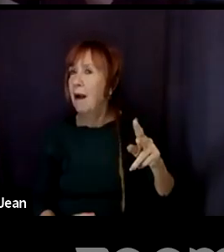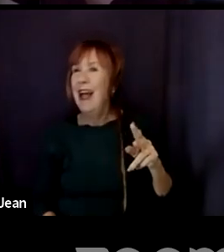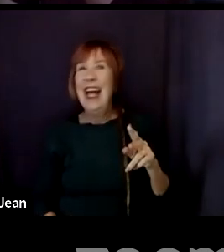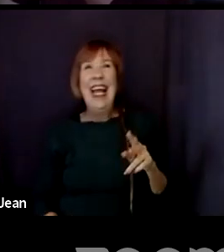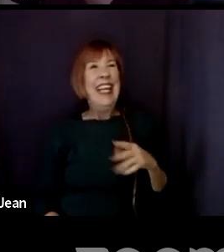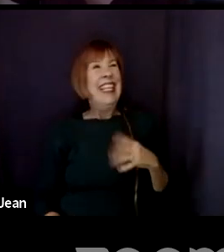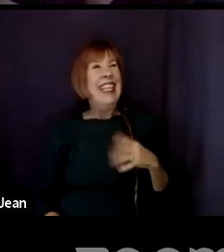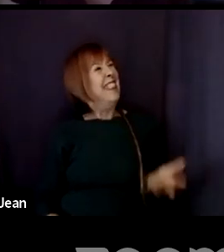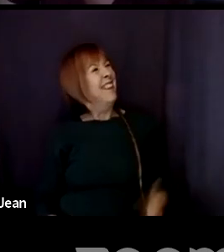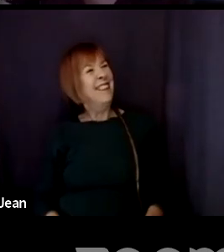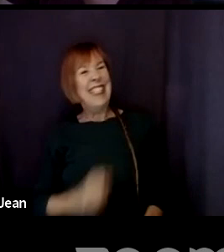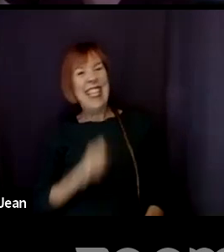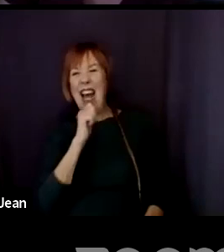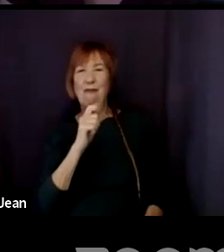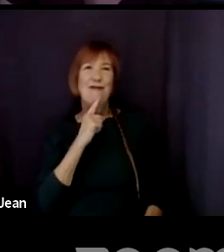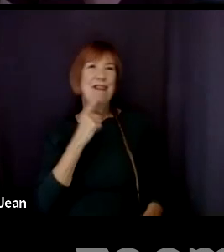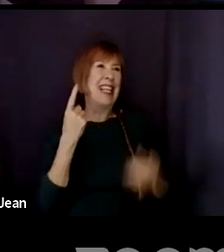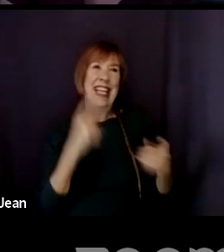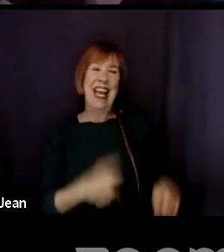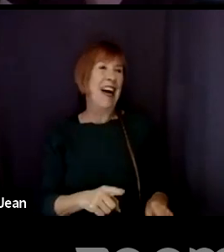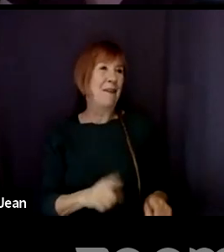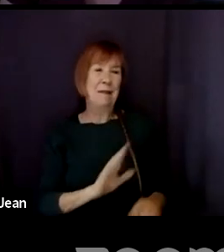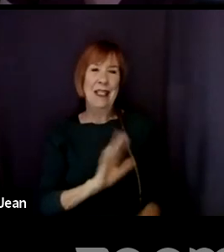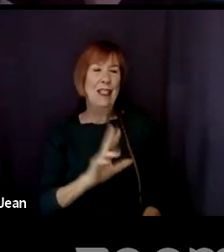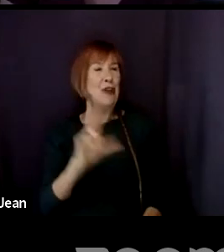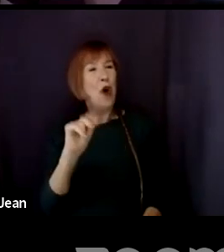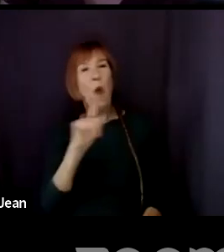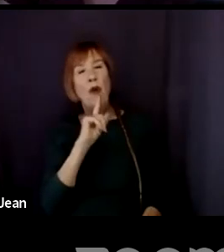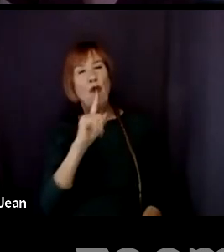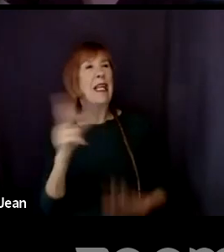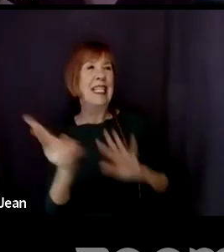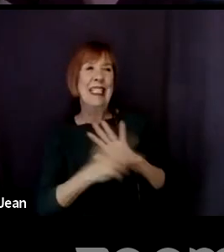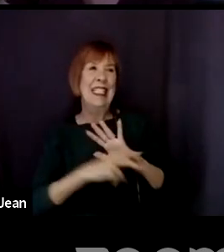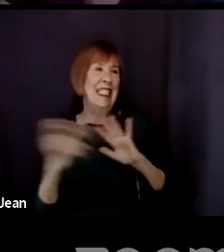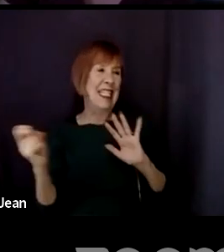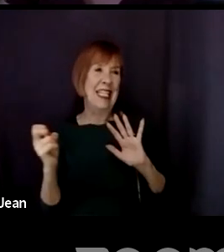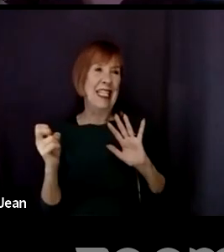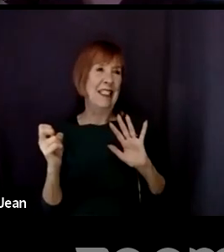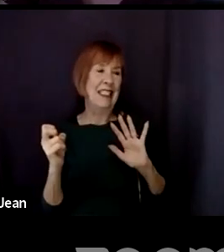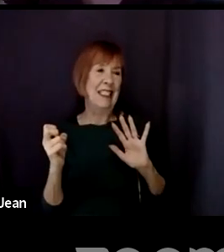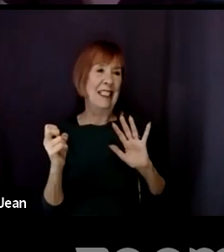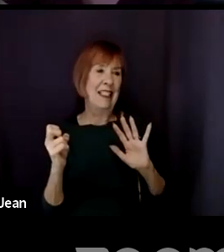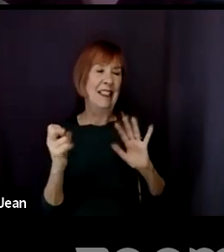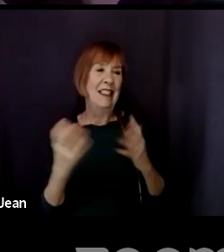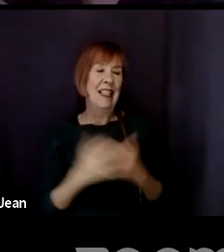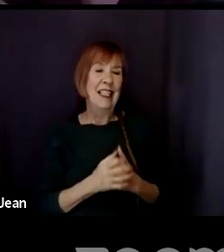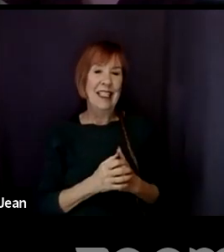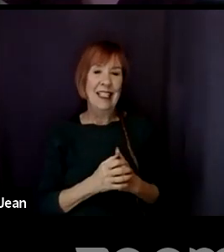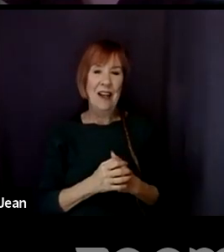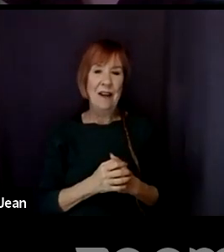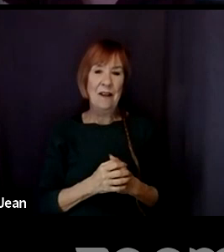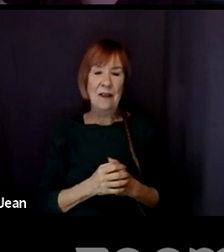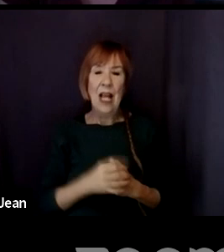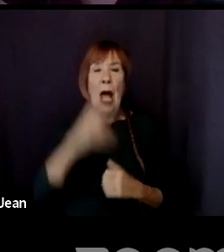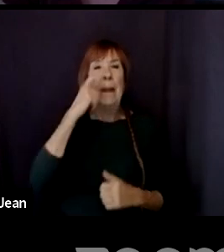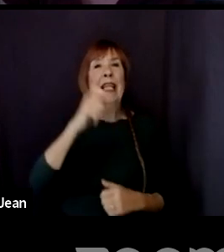and I think the reason is because the execution is the thing that they're actually paying more-- Exactly. Oh, Yeah.